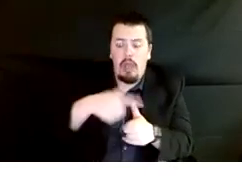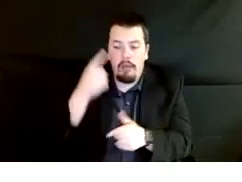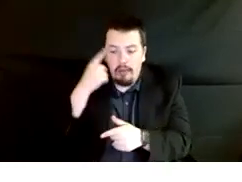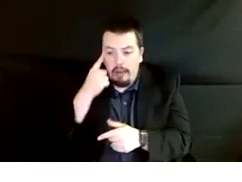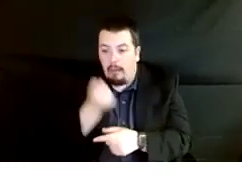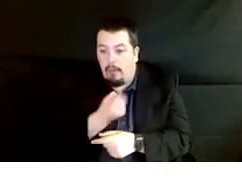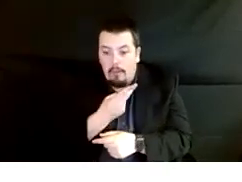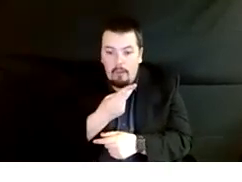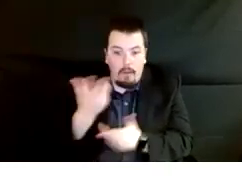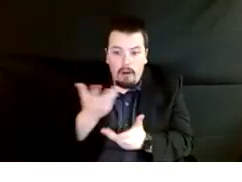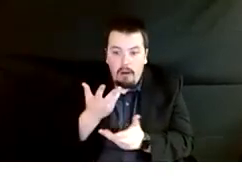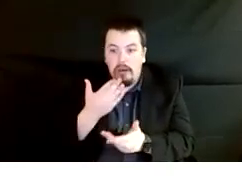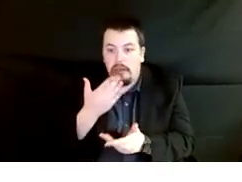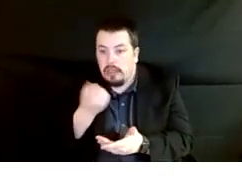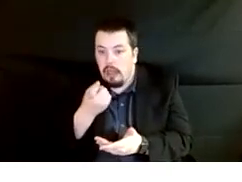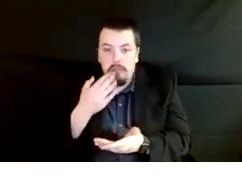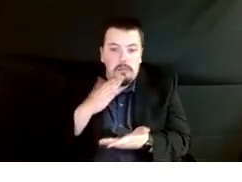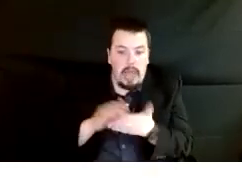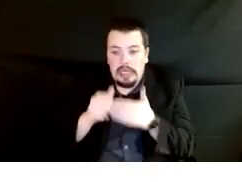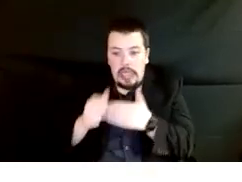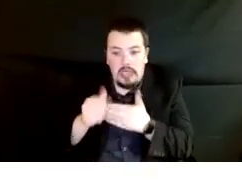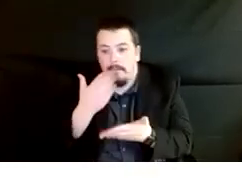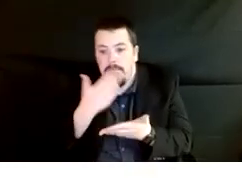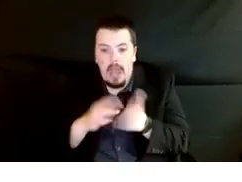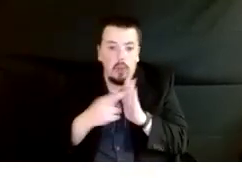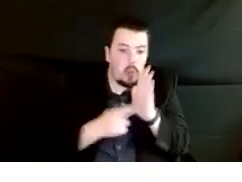there's some bad guys in place or oh my gosh somebody has a rule that's going to hurt people